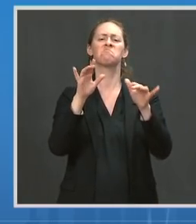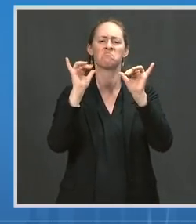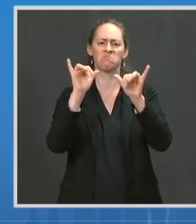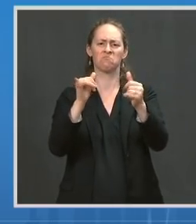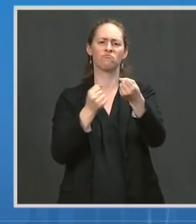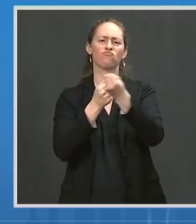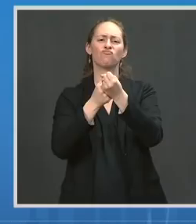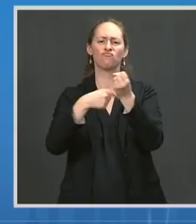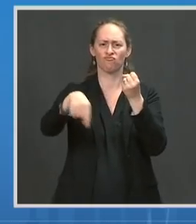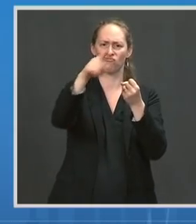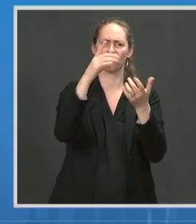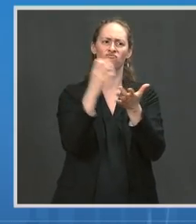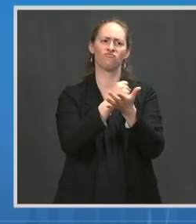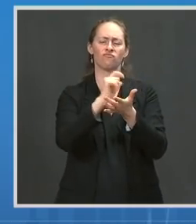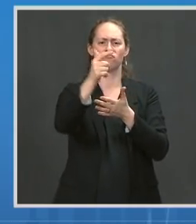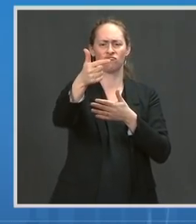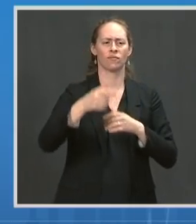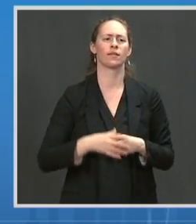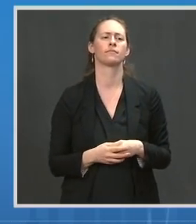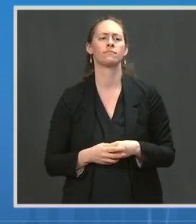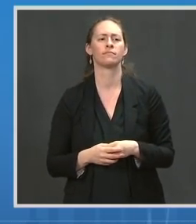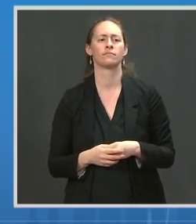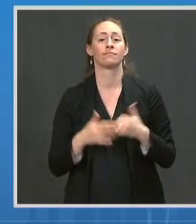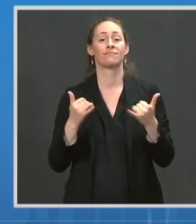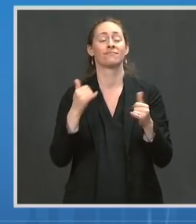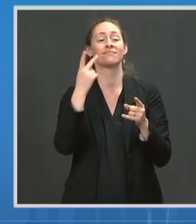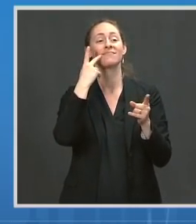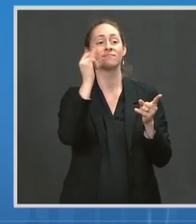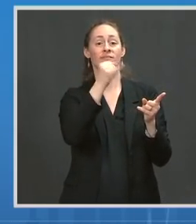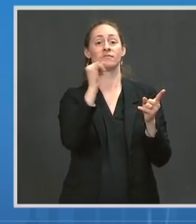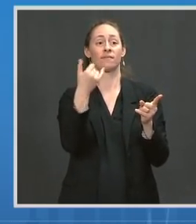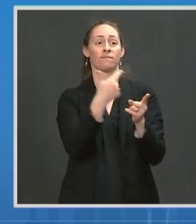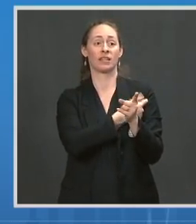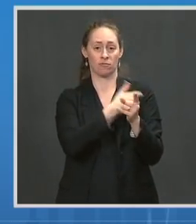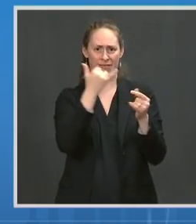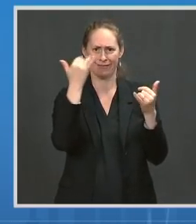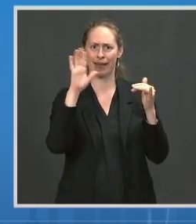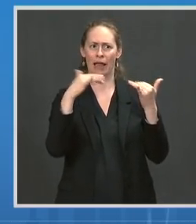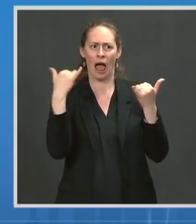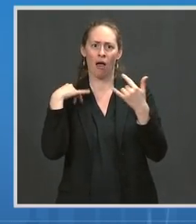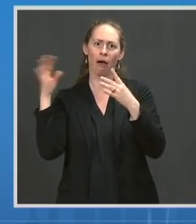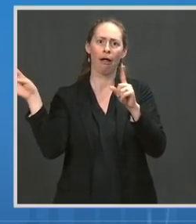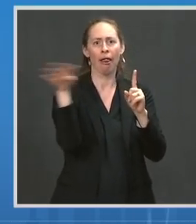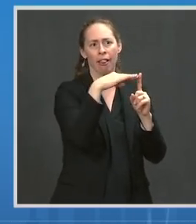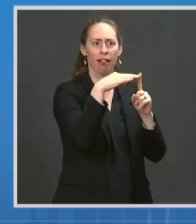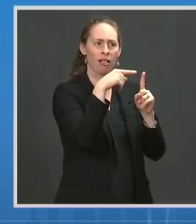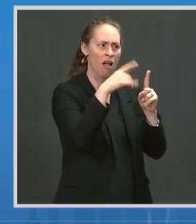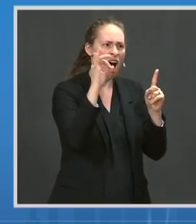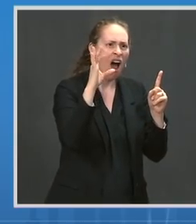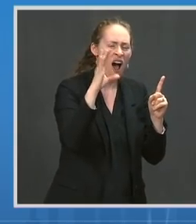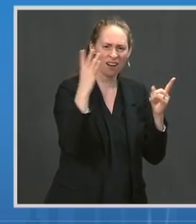And as much attention as the J&J news has received though, what I'm most concerned about -- the numbers which are most on my mind